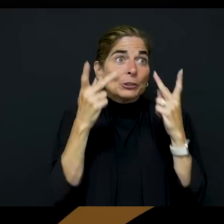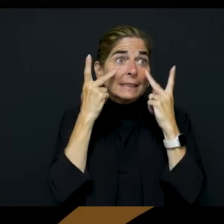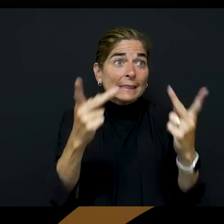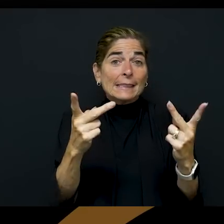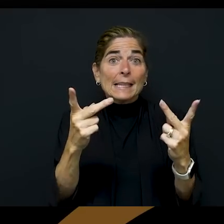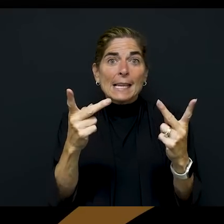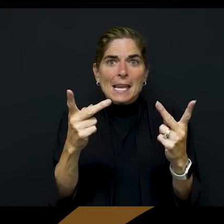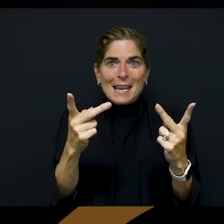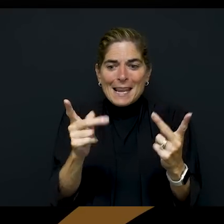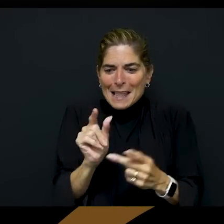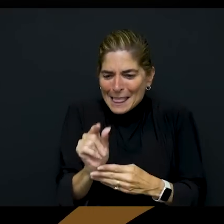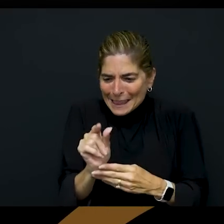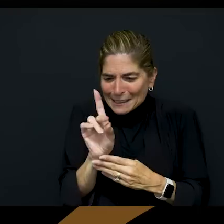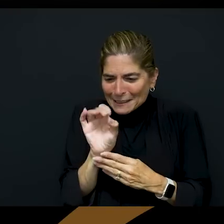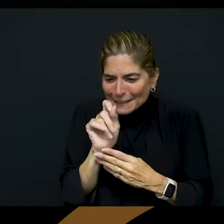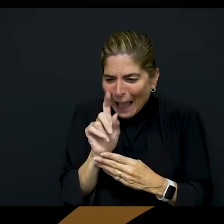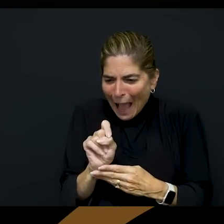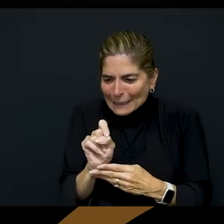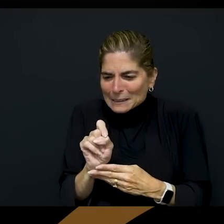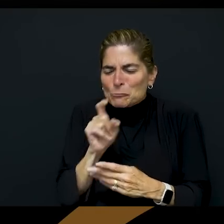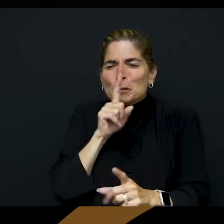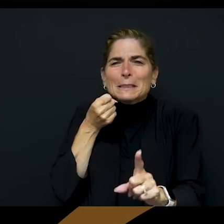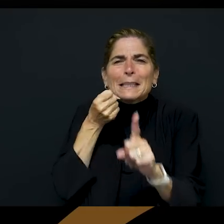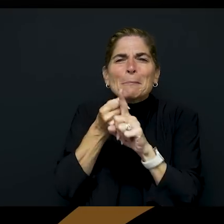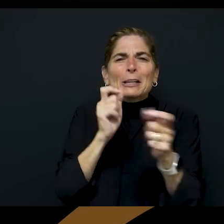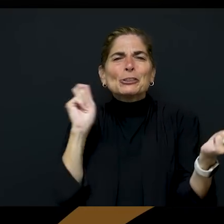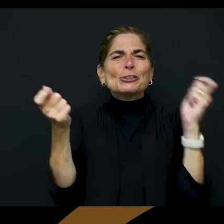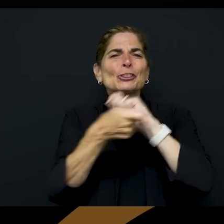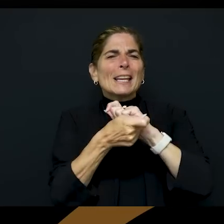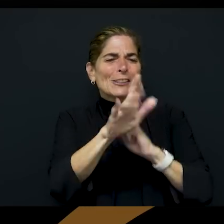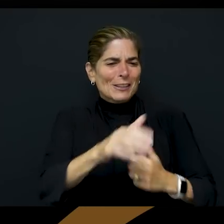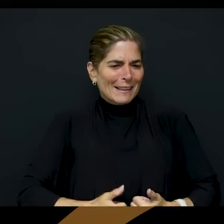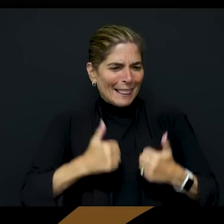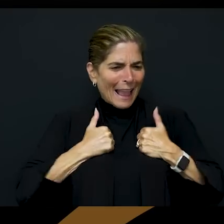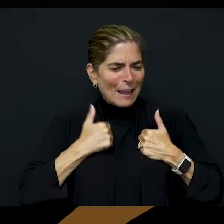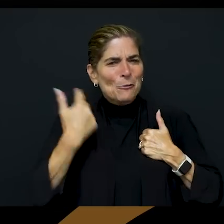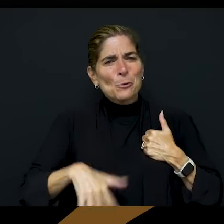that can come from these little dots. And how much it can change someone like Reece's life.